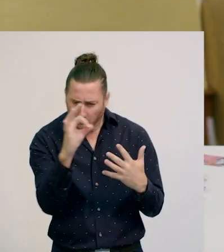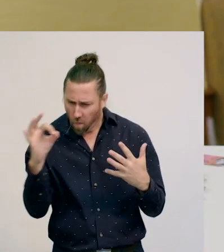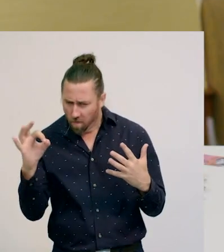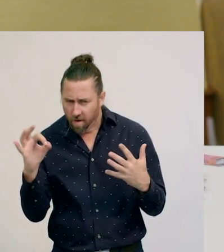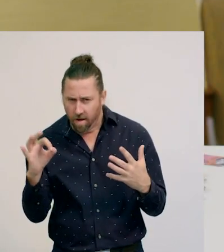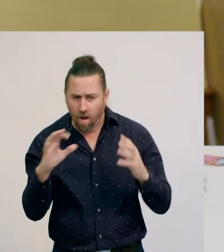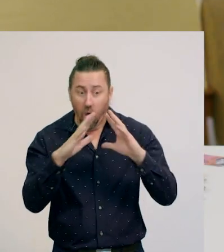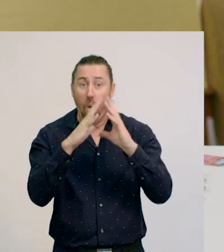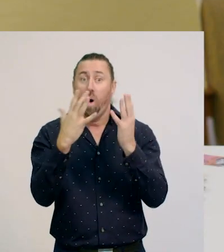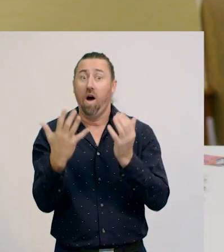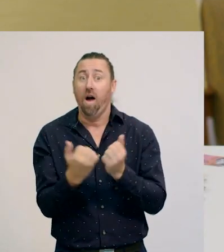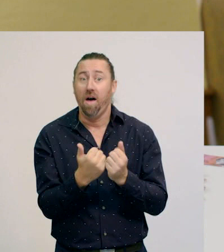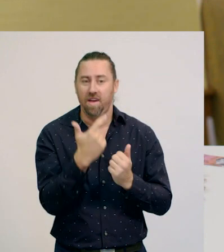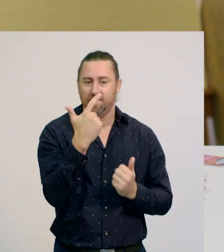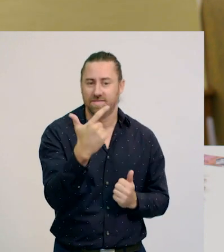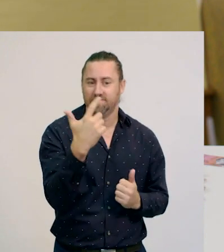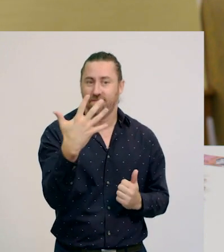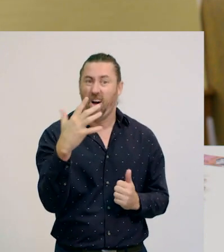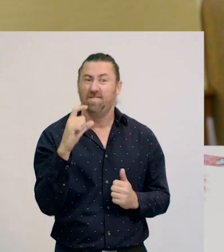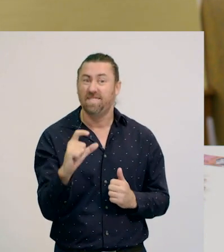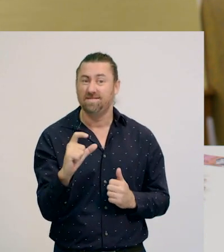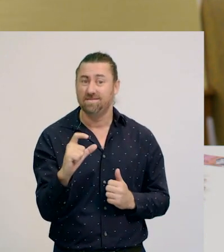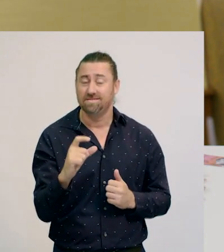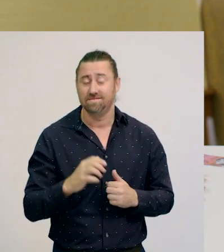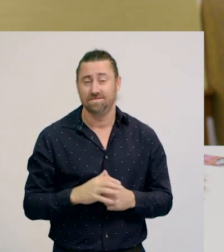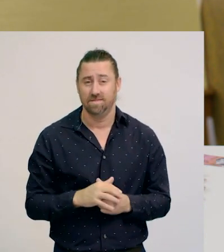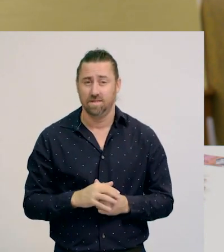Altogether, I have 75 cents.